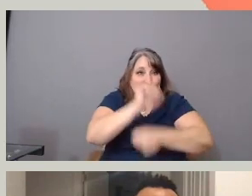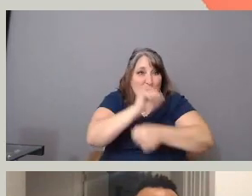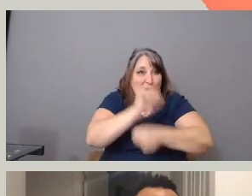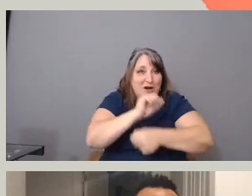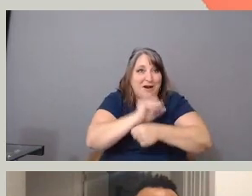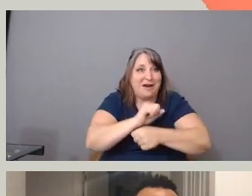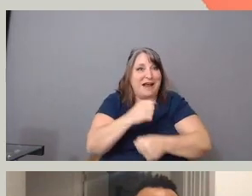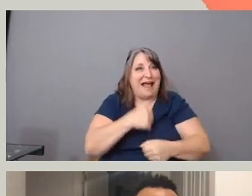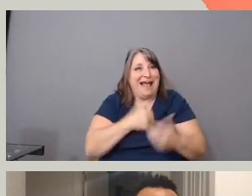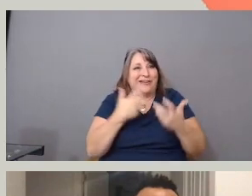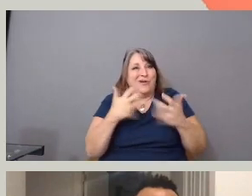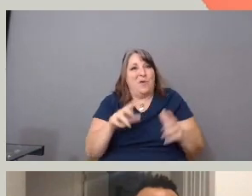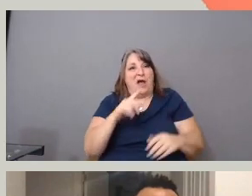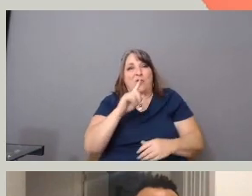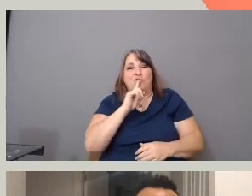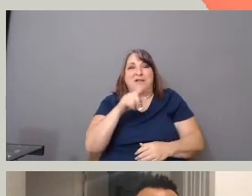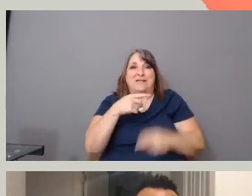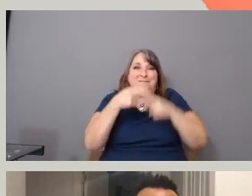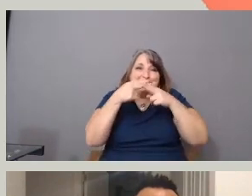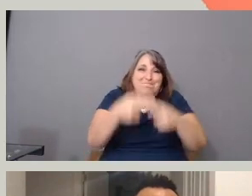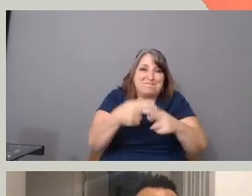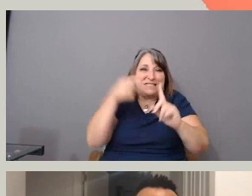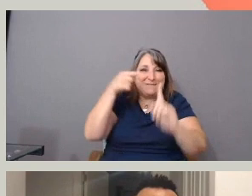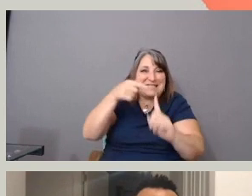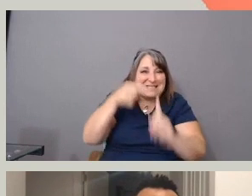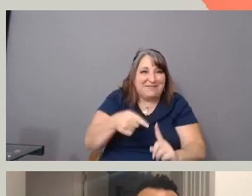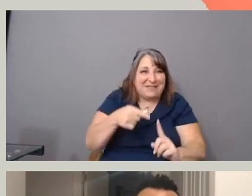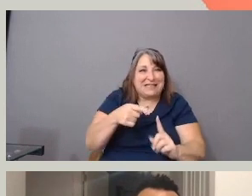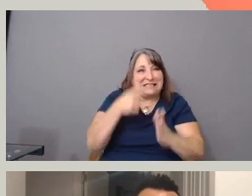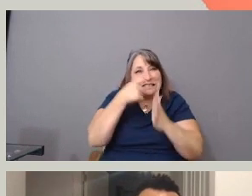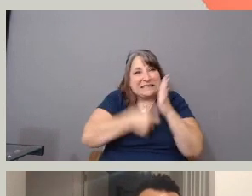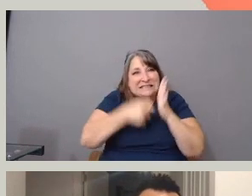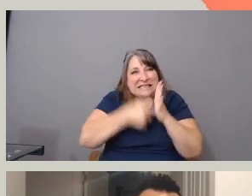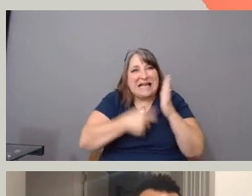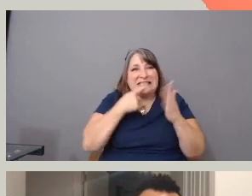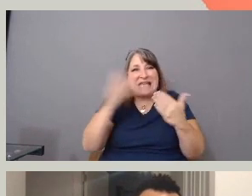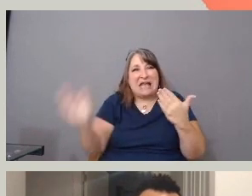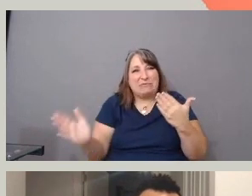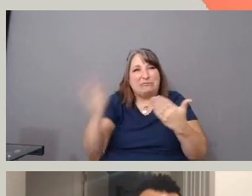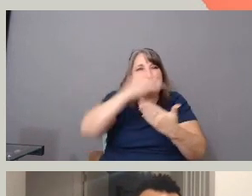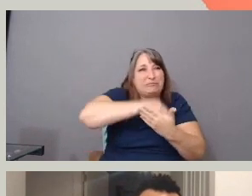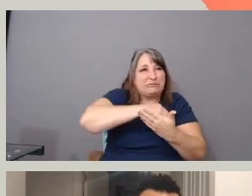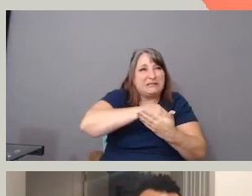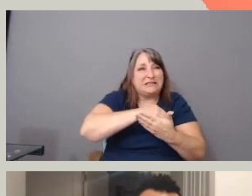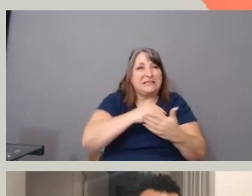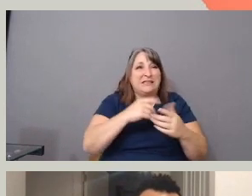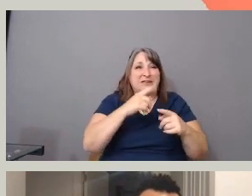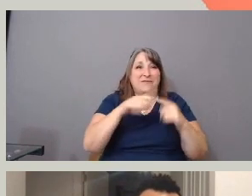to refer to it in specifics. But I would say anywhere from $20 a minute,